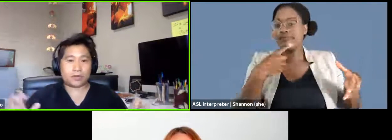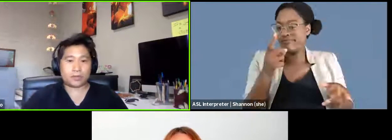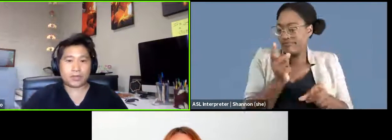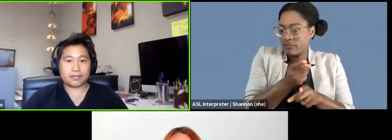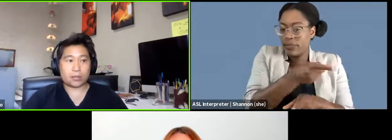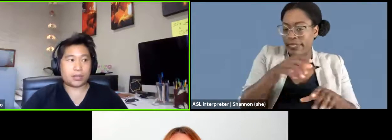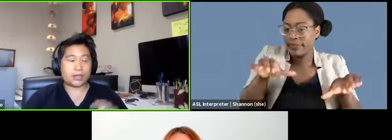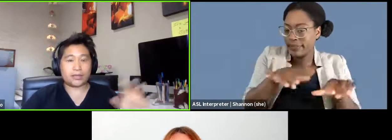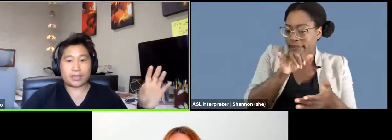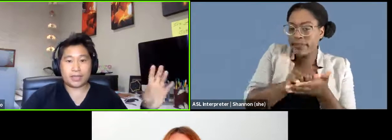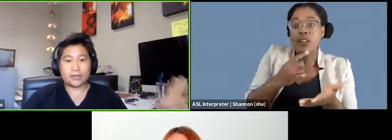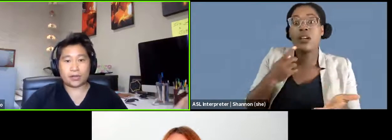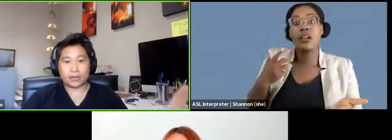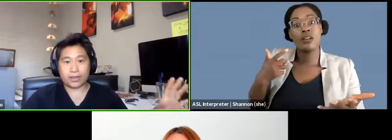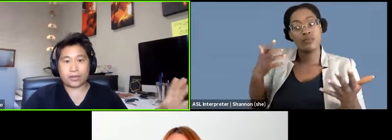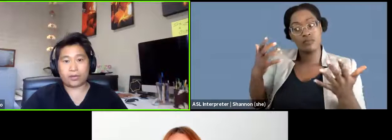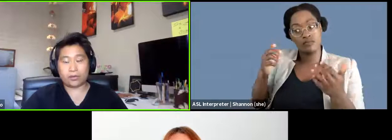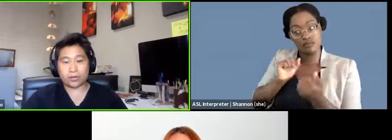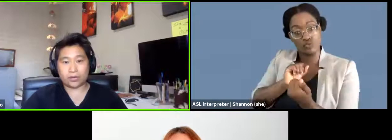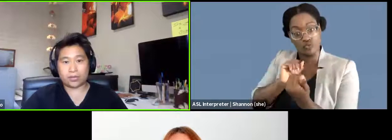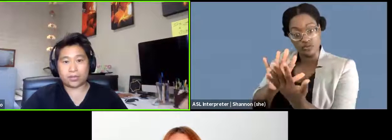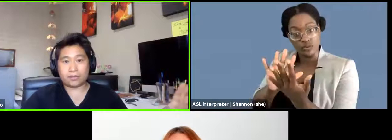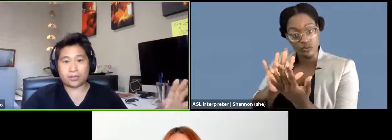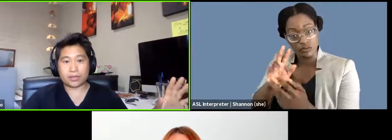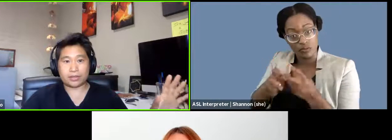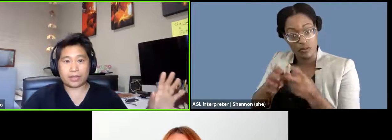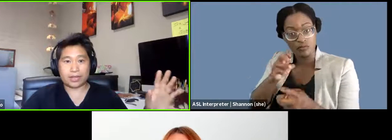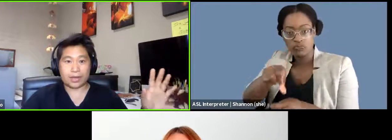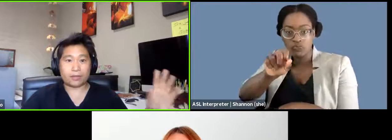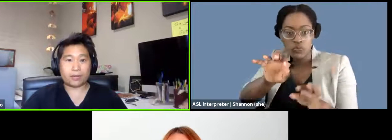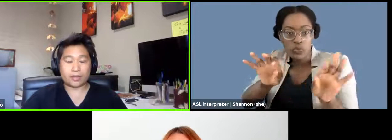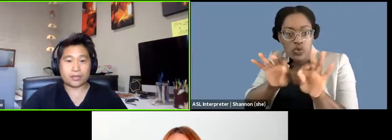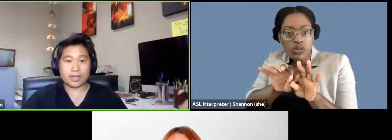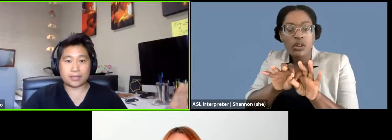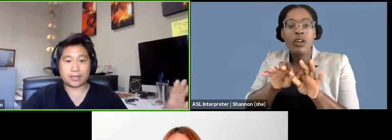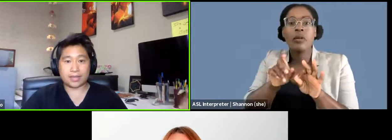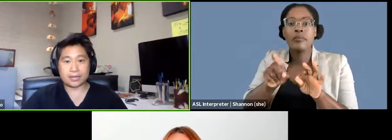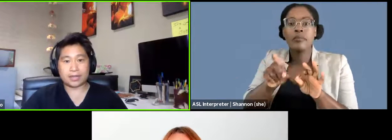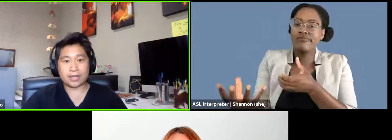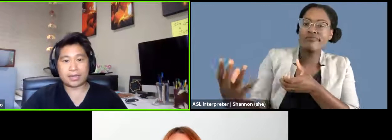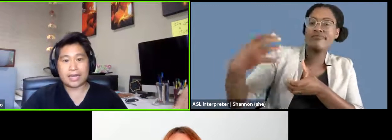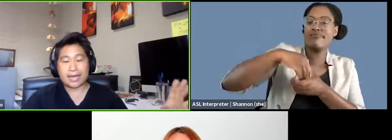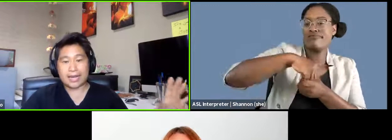perspective but internally in our own culture to make sure everyone understands our stance on it